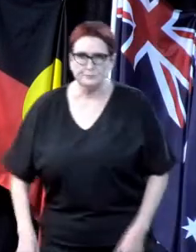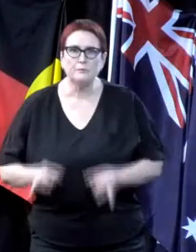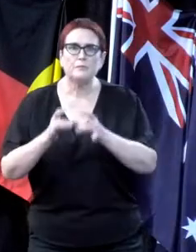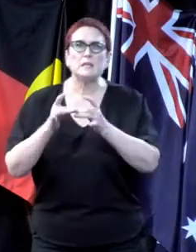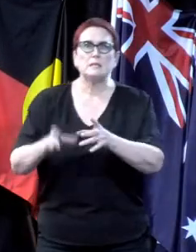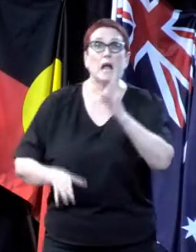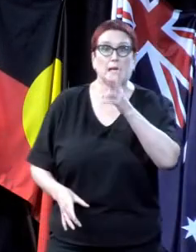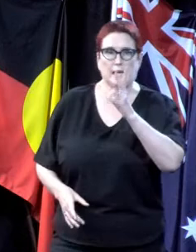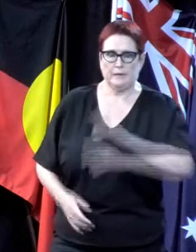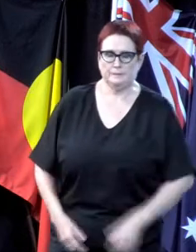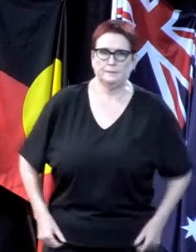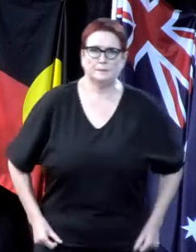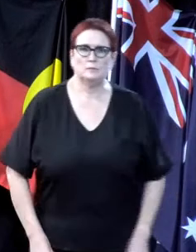Yes, Dr Mellifont. DR MELLIFONT: Thank you.